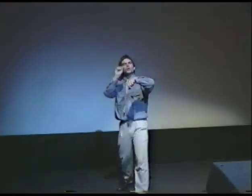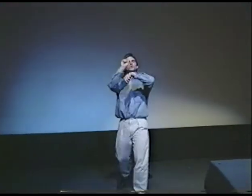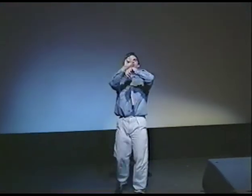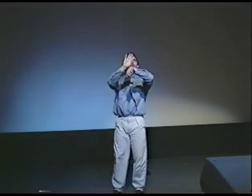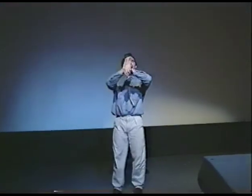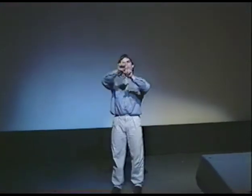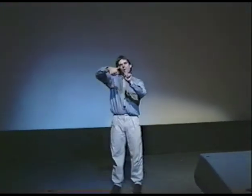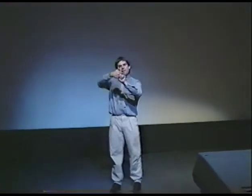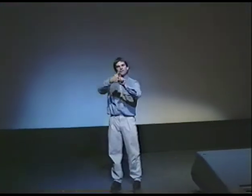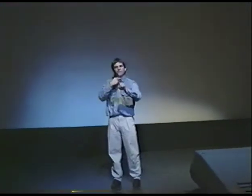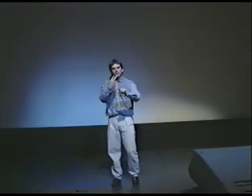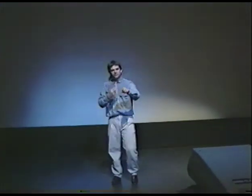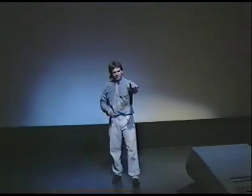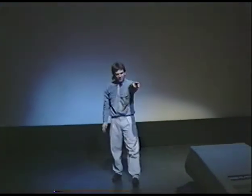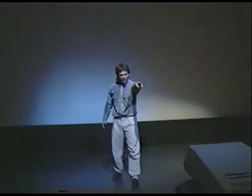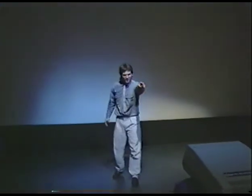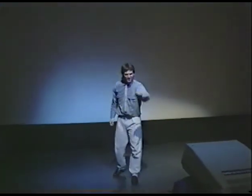My voice and Susan [? Chappy ?] back up.